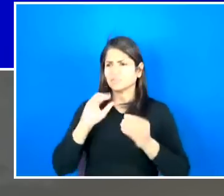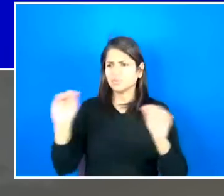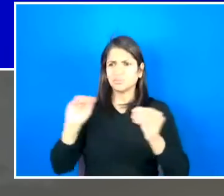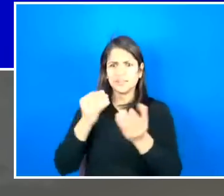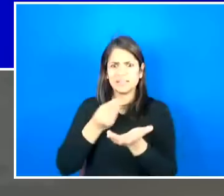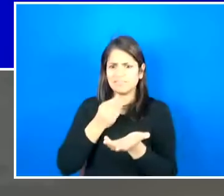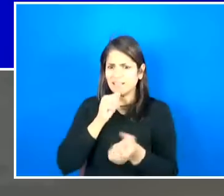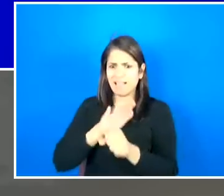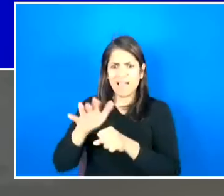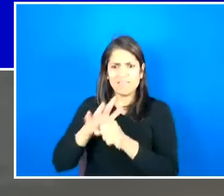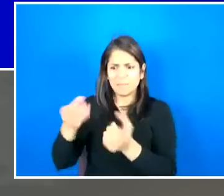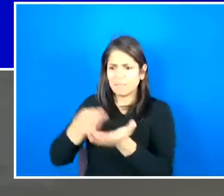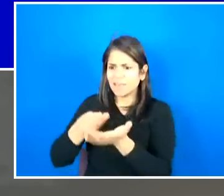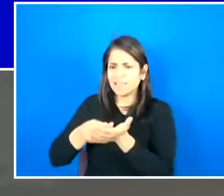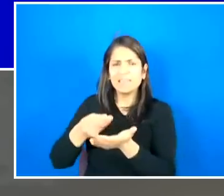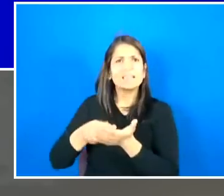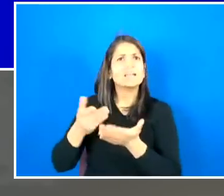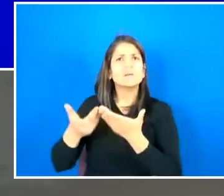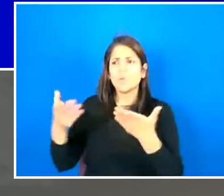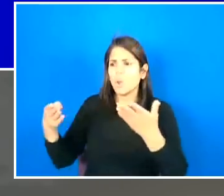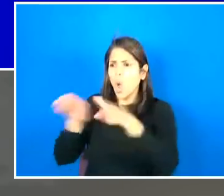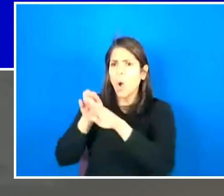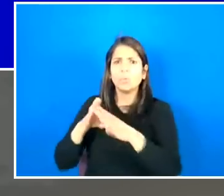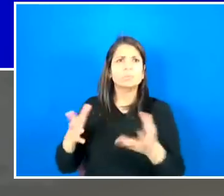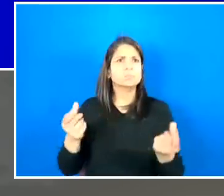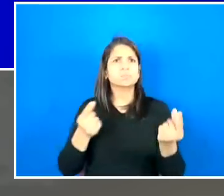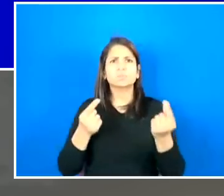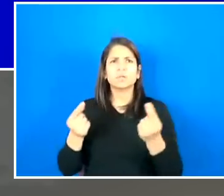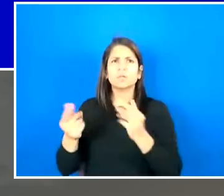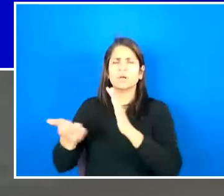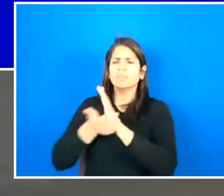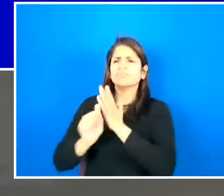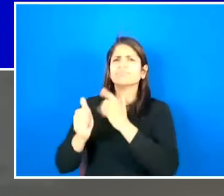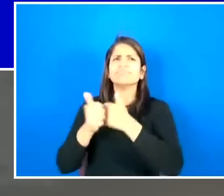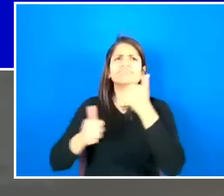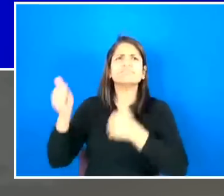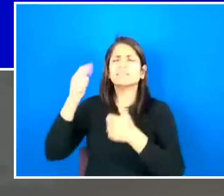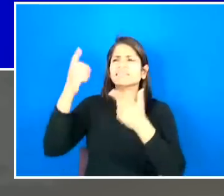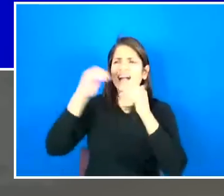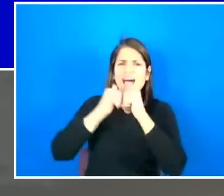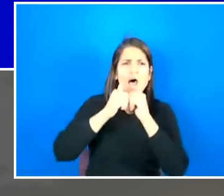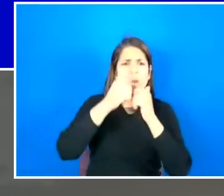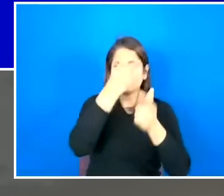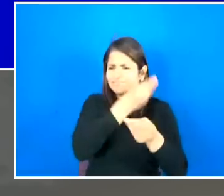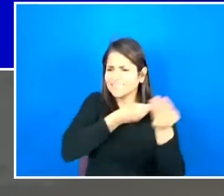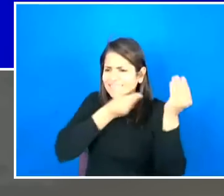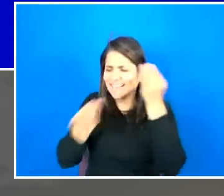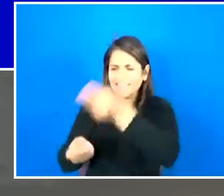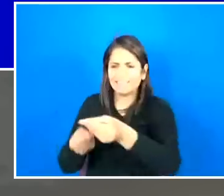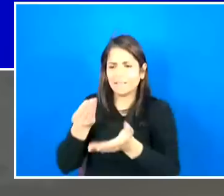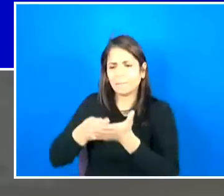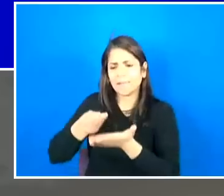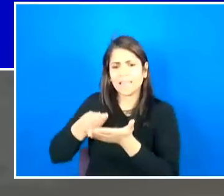BIG APPARATUS AND ALL THE EXPERTS THAT THEY HIRE TO HELP THEM NAVIGATE THIS. SMALL BUSINEESSS TAKE IT ON THE